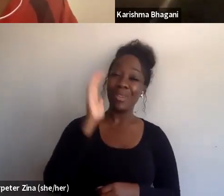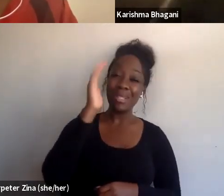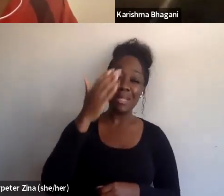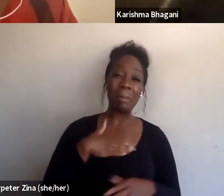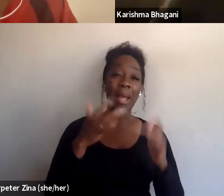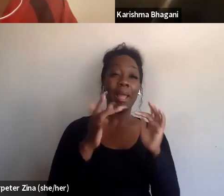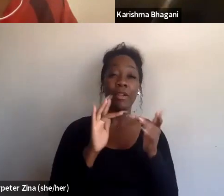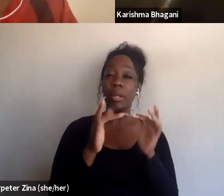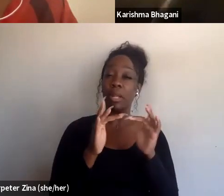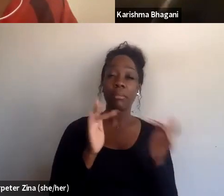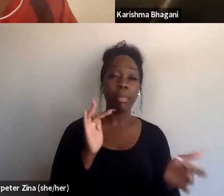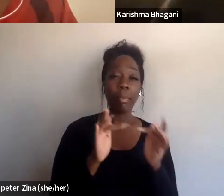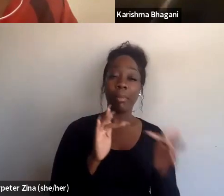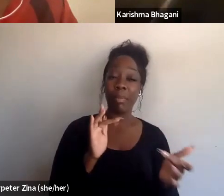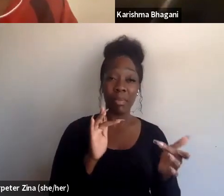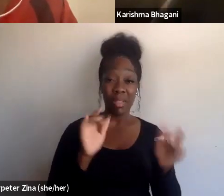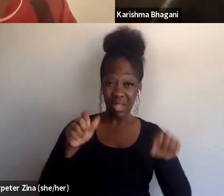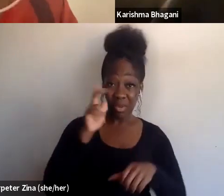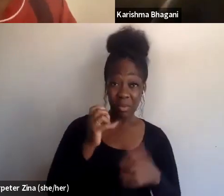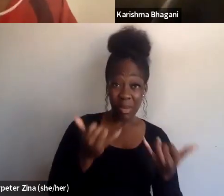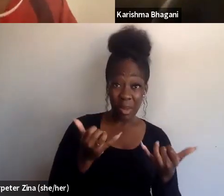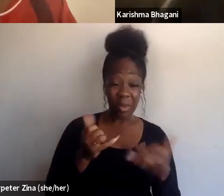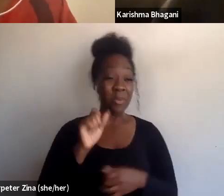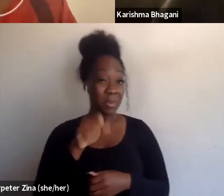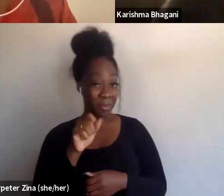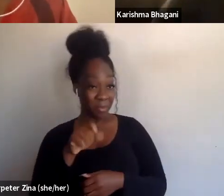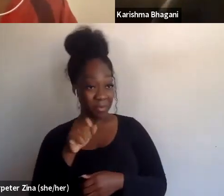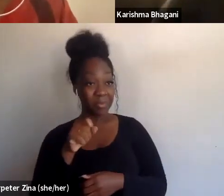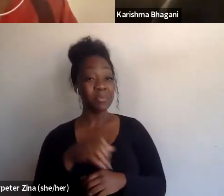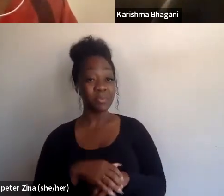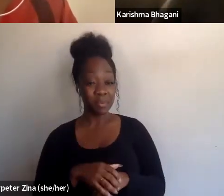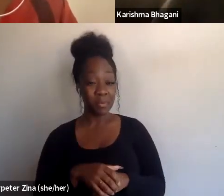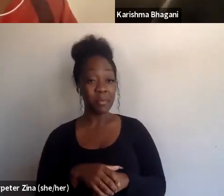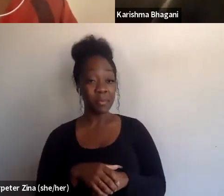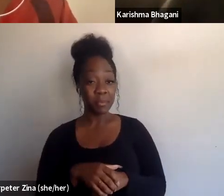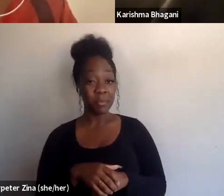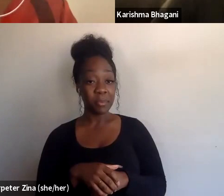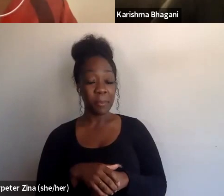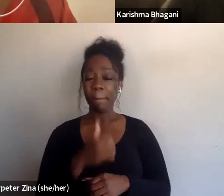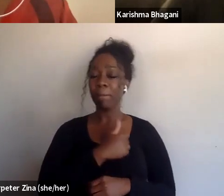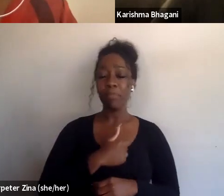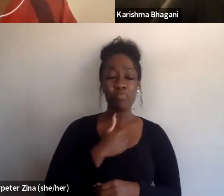is yes, can you hear me now? Yeah, sorry, so where did you lose me?